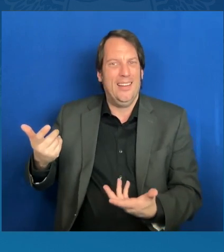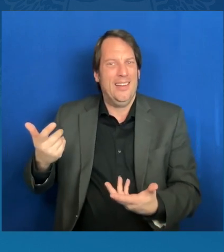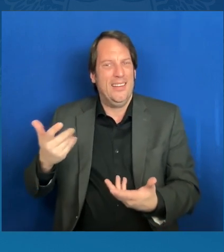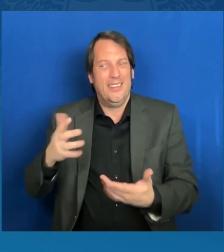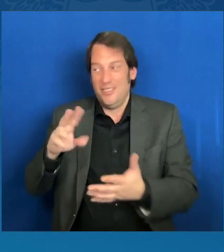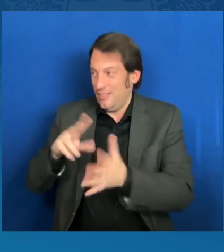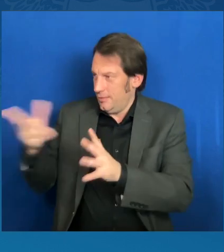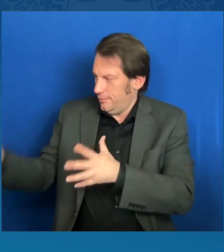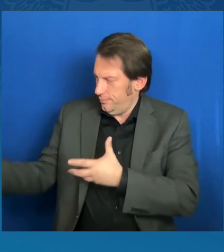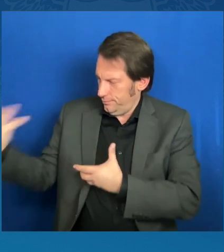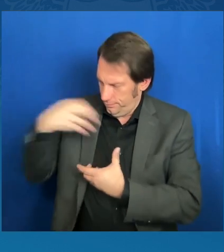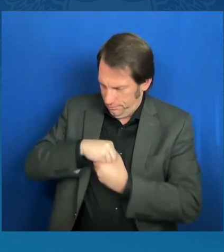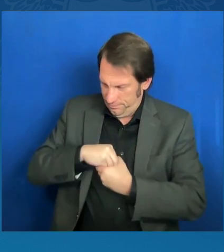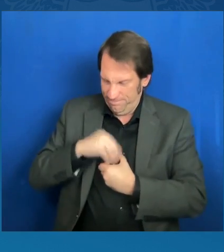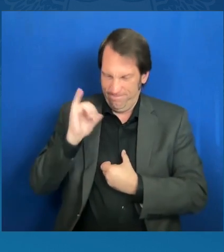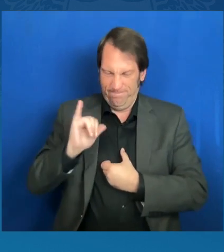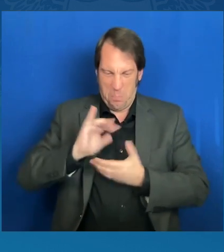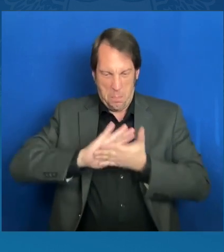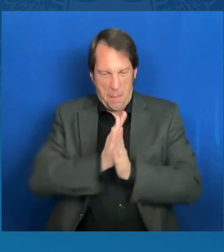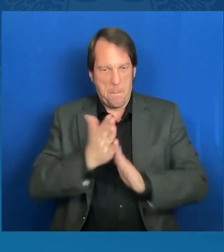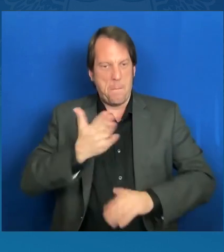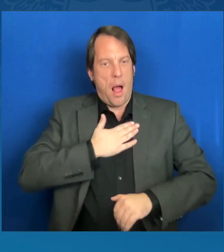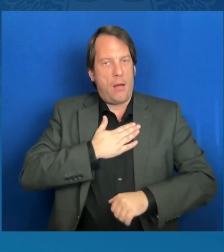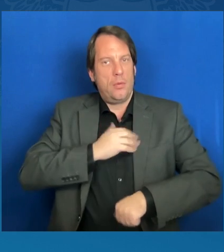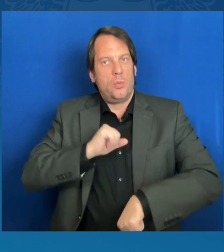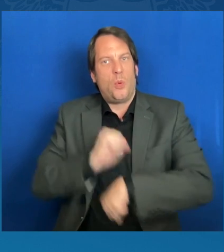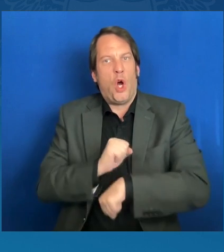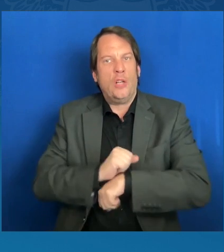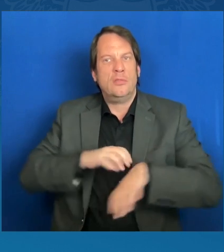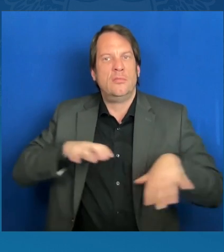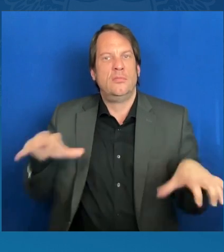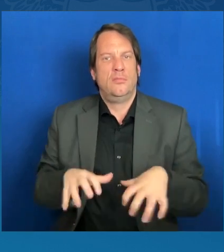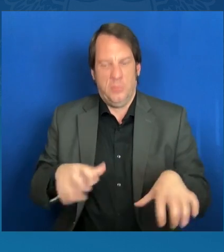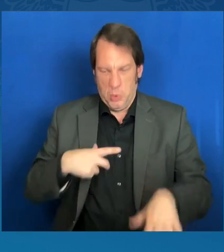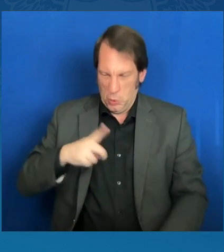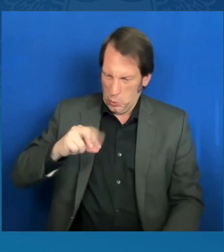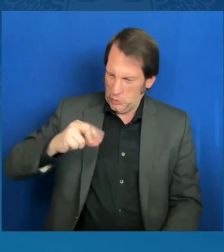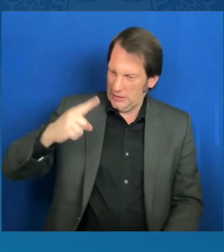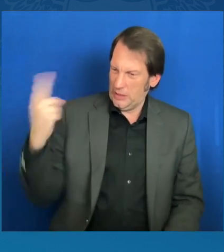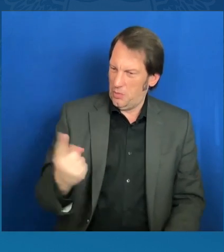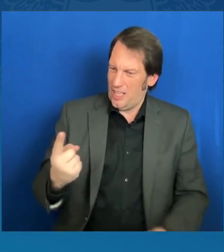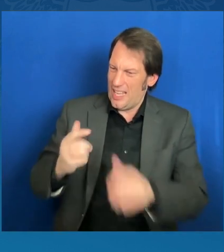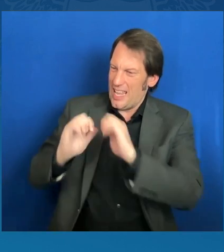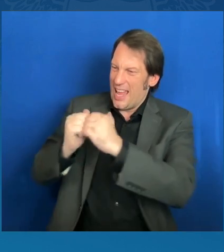that is about healing and uplifting the condition